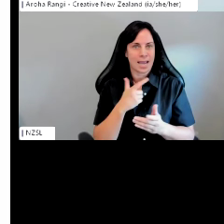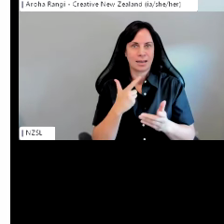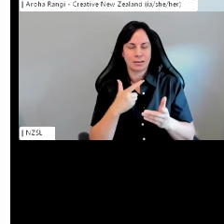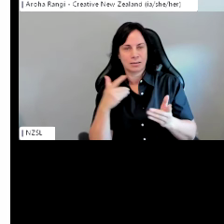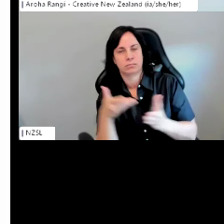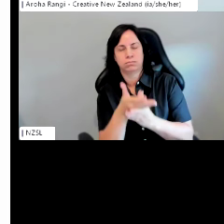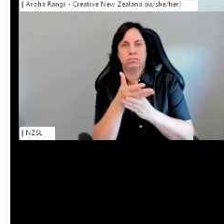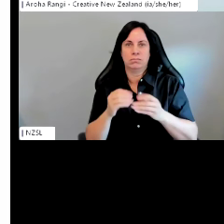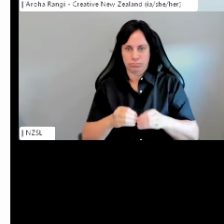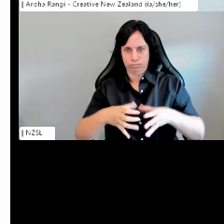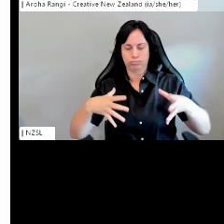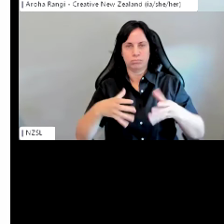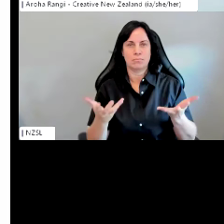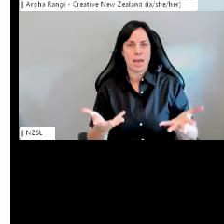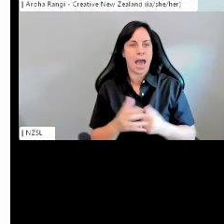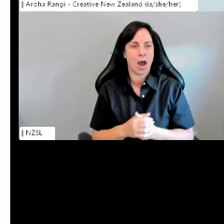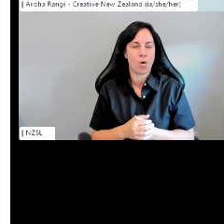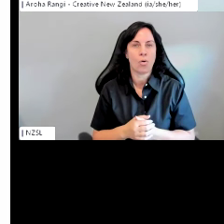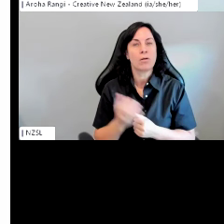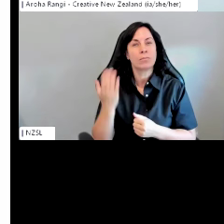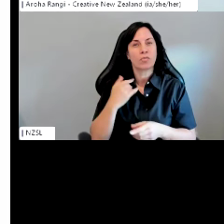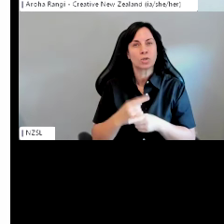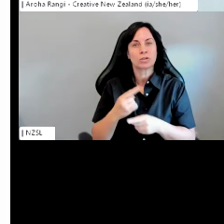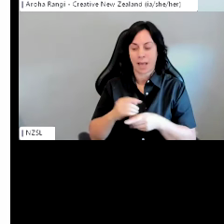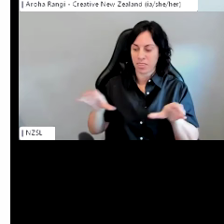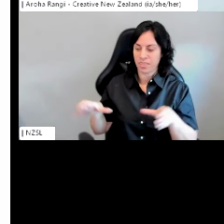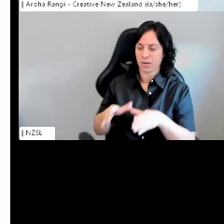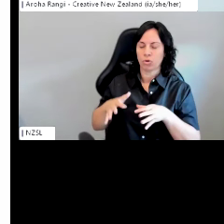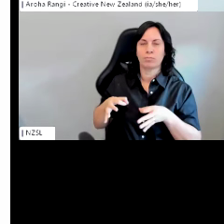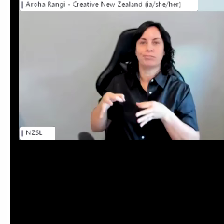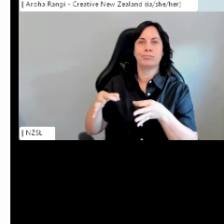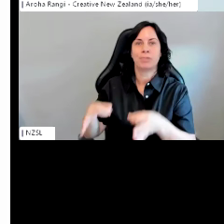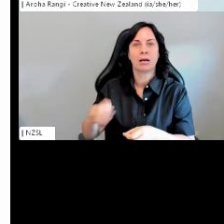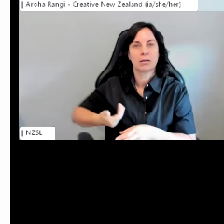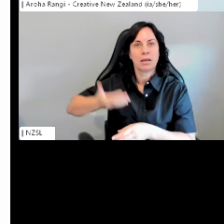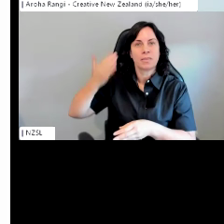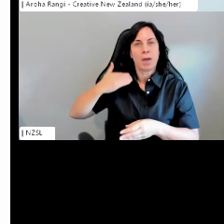beginning about lapsed audiences. these people who have considered going and have just decided